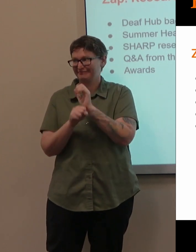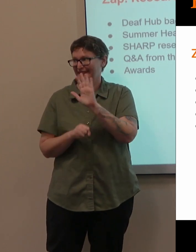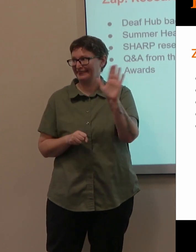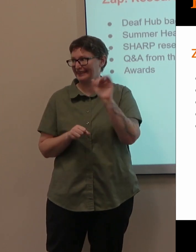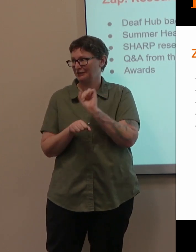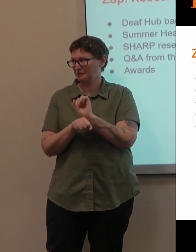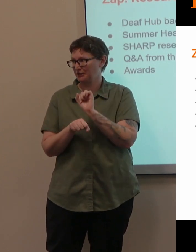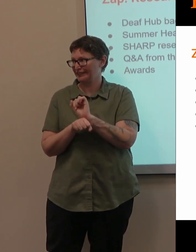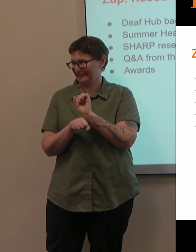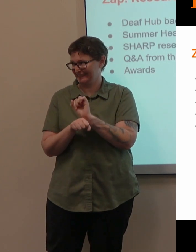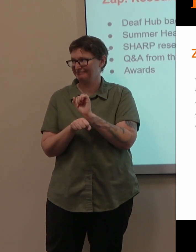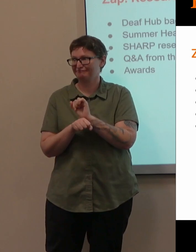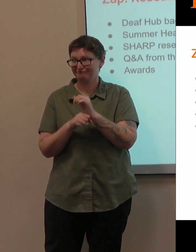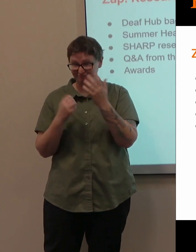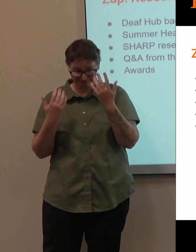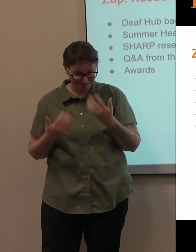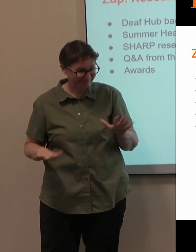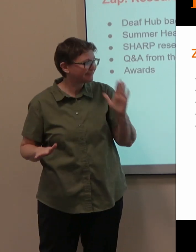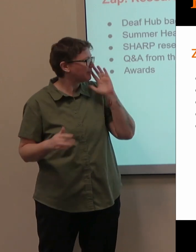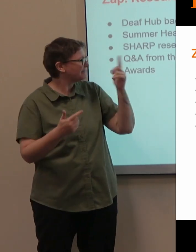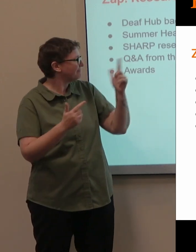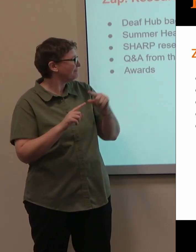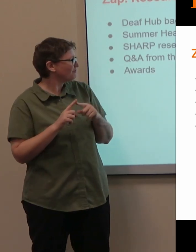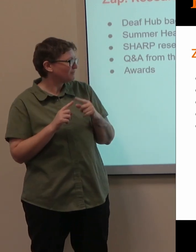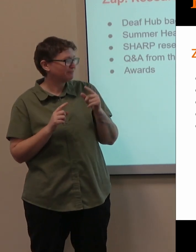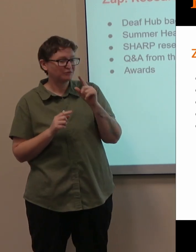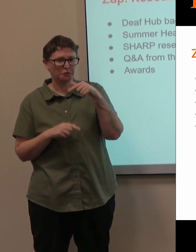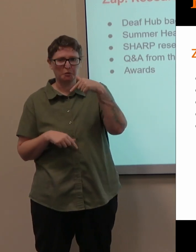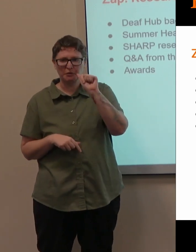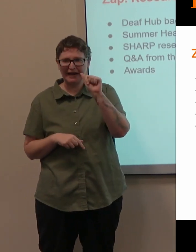we will have a Q&A from the audience. You can ask questions about their work.